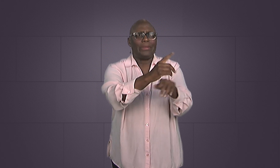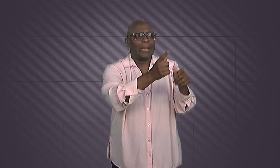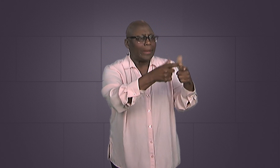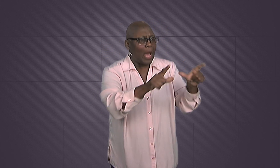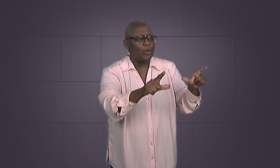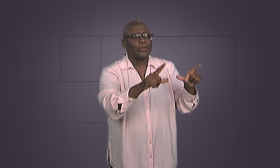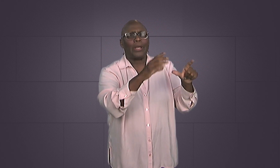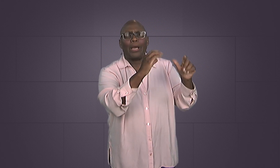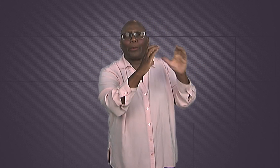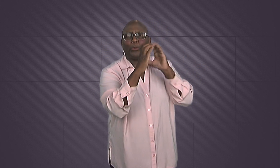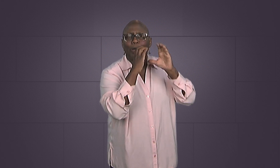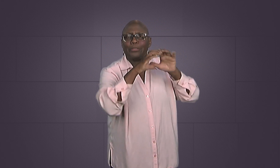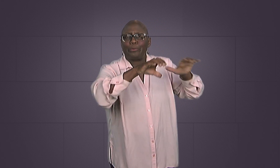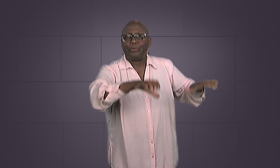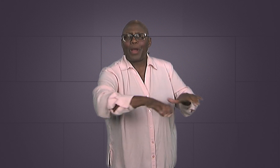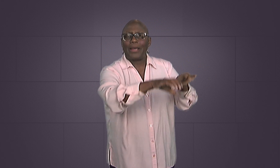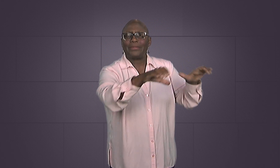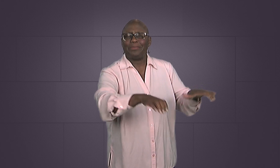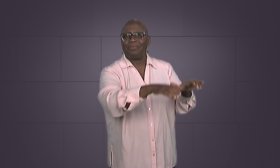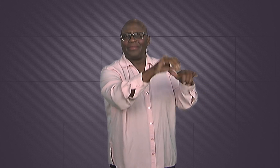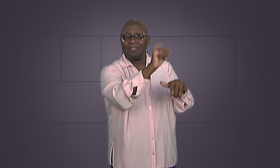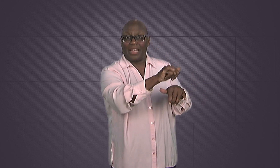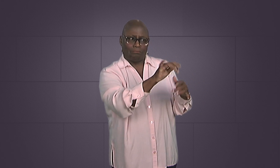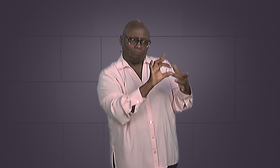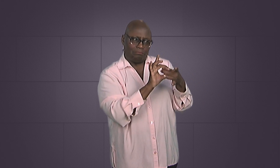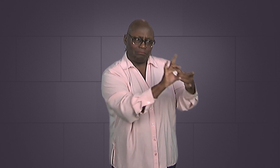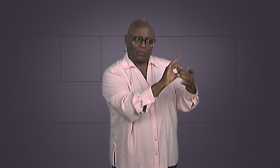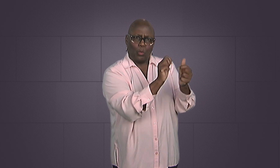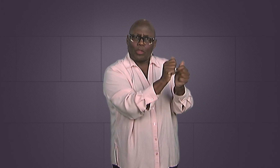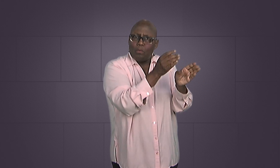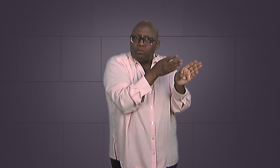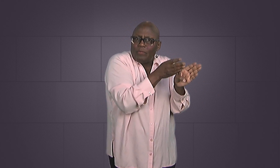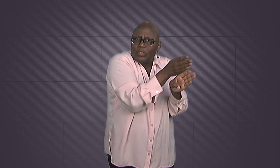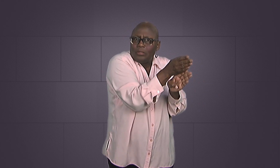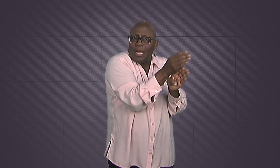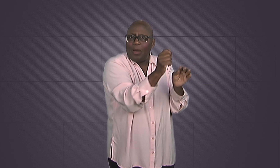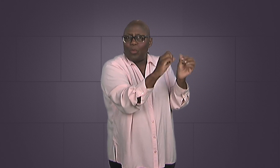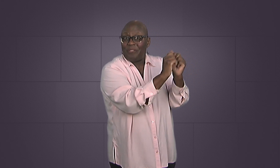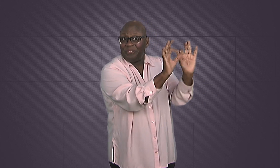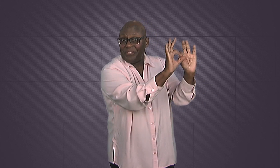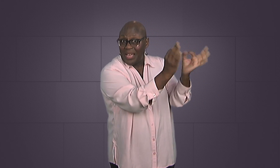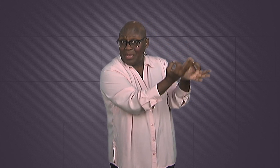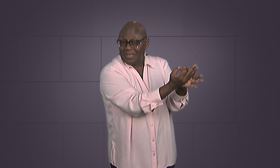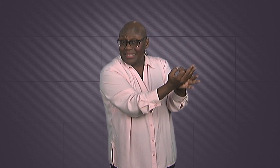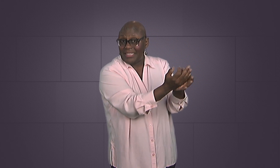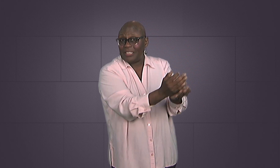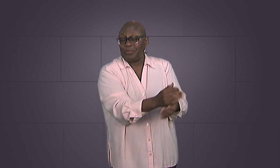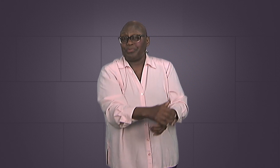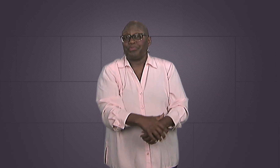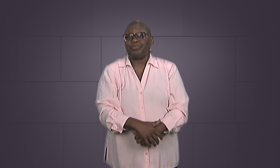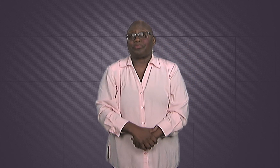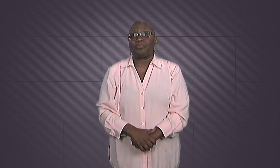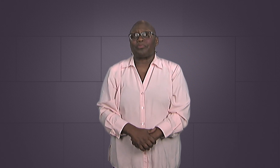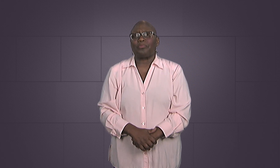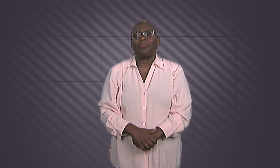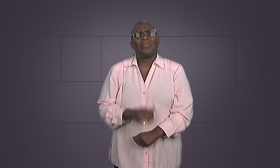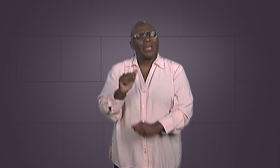to influence language and communication practices in the field and in families.